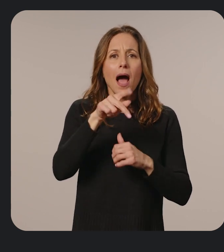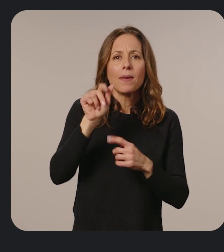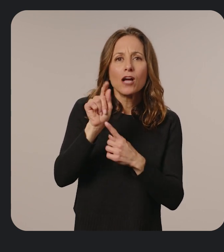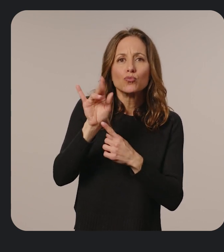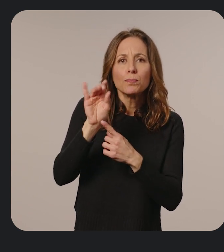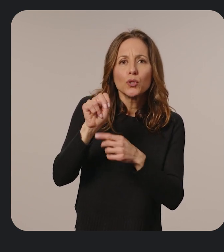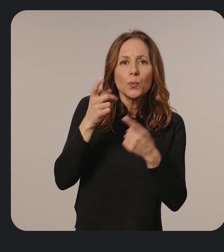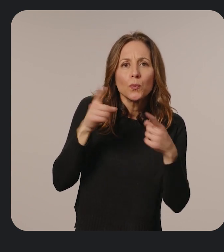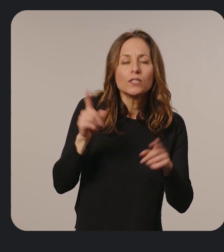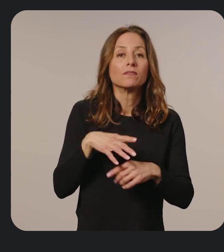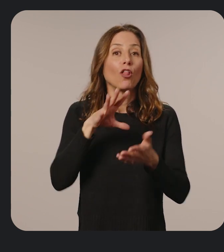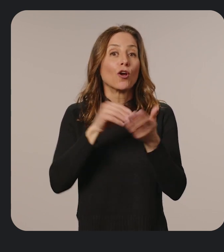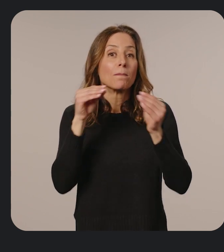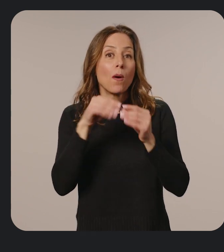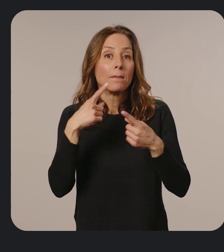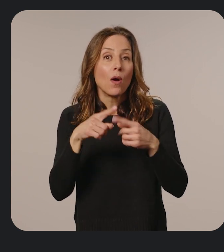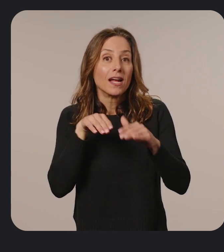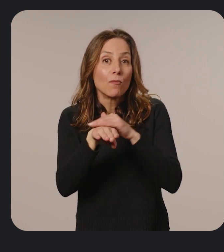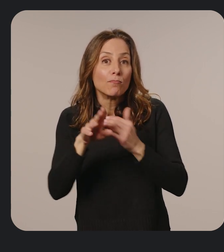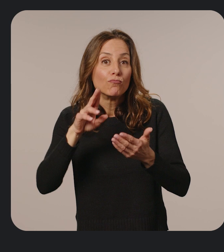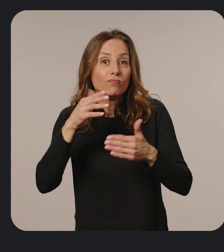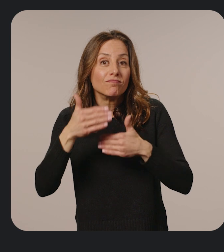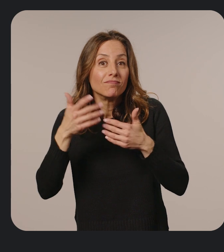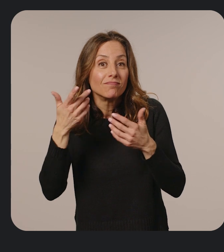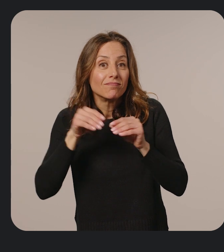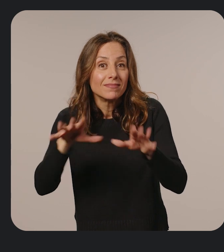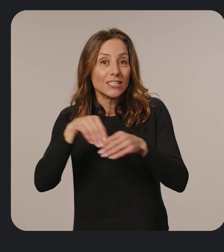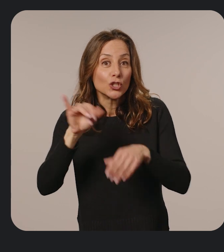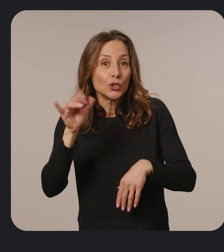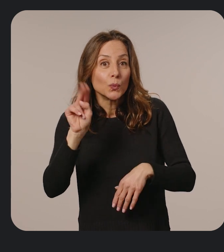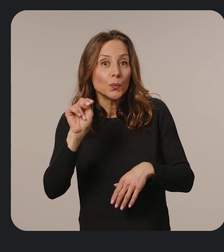works, and to learn about the new enrollment process we're rolling out in June, check out